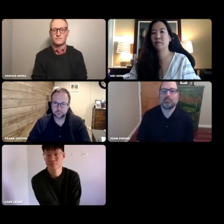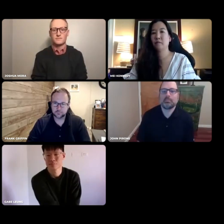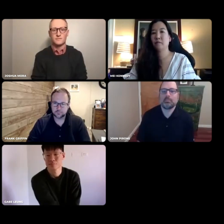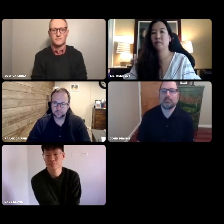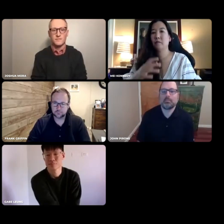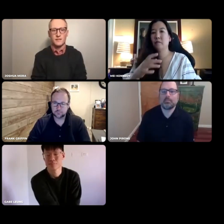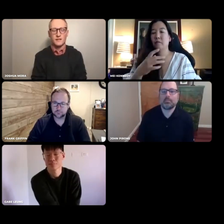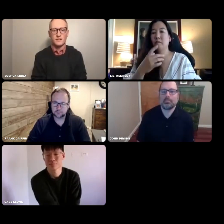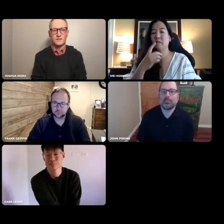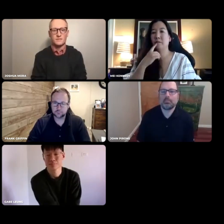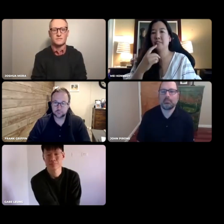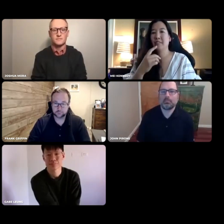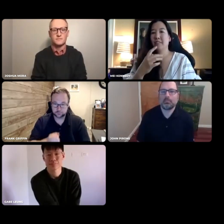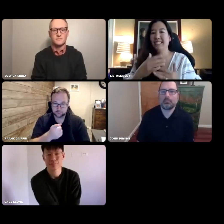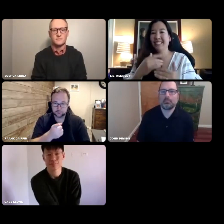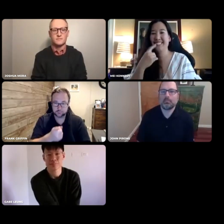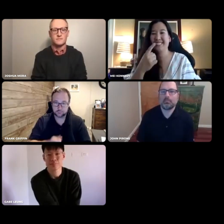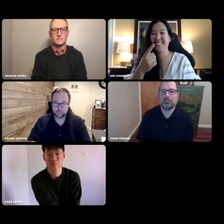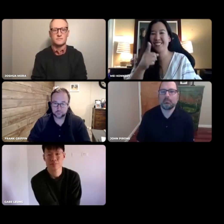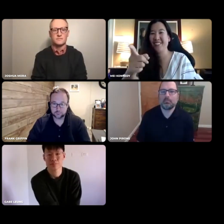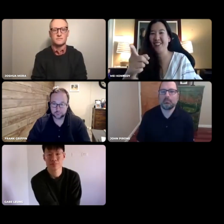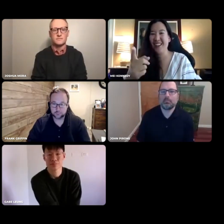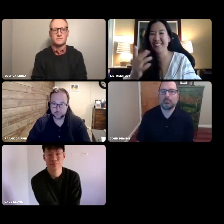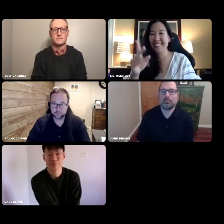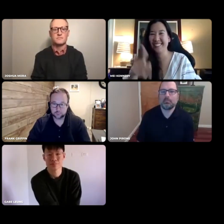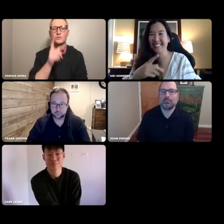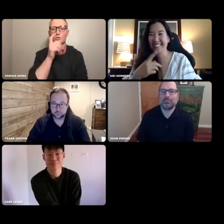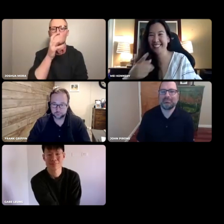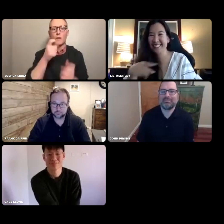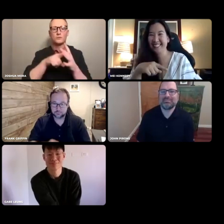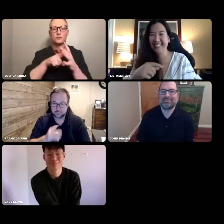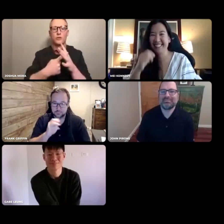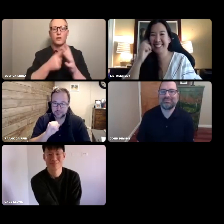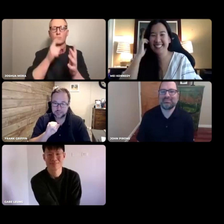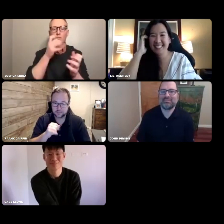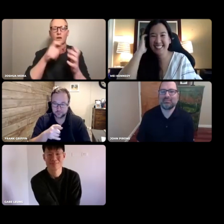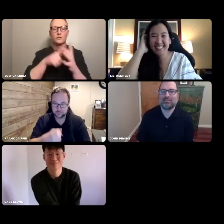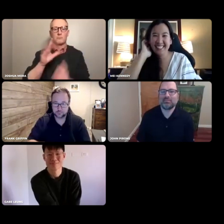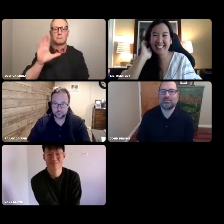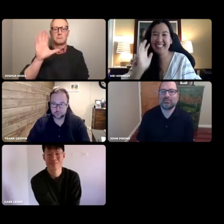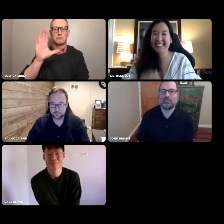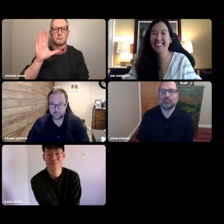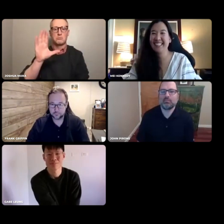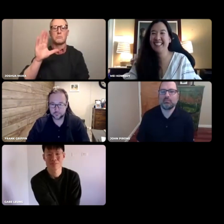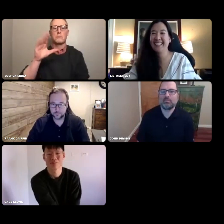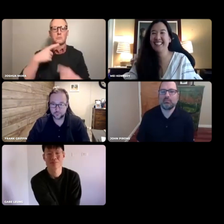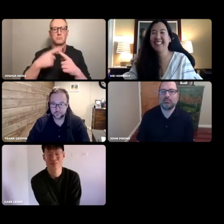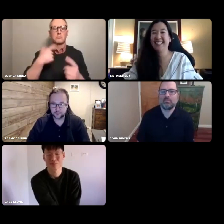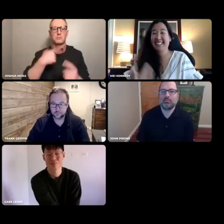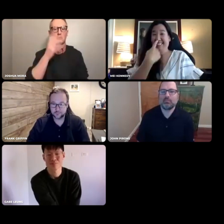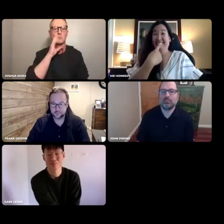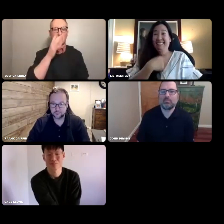Can you point to who you want to speak?